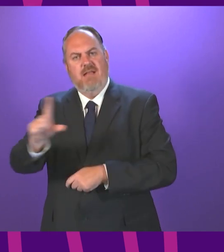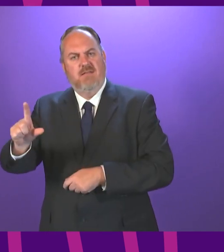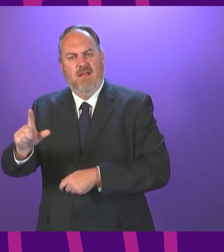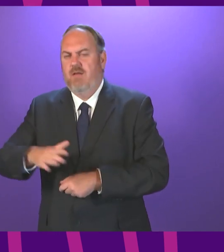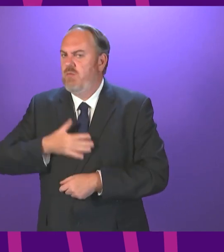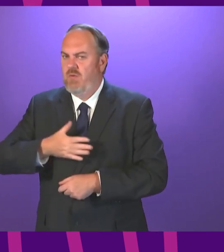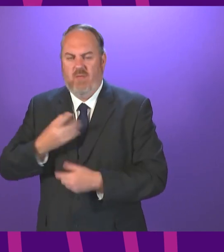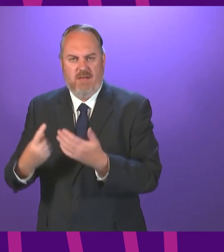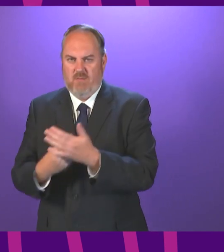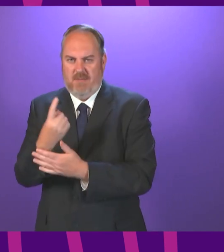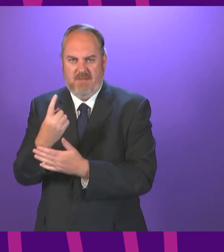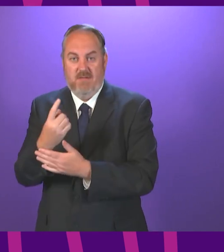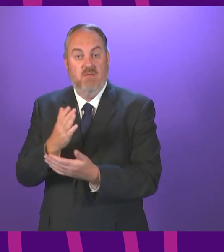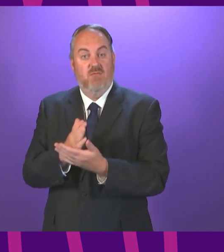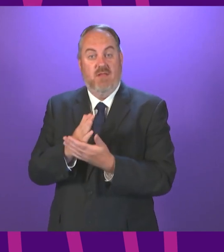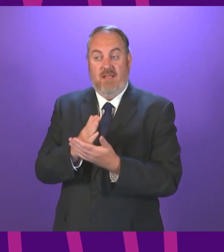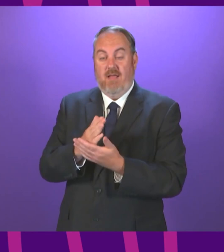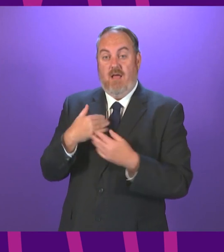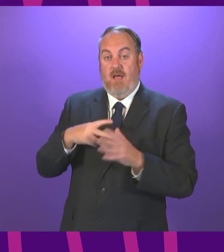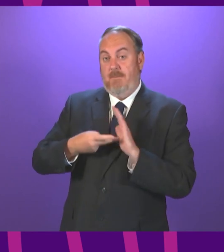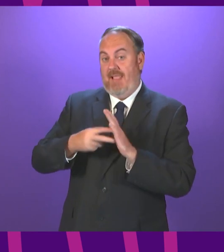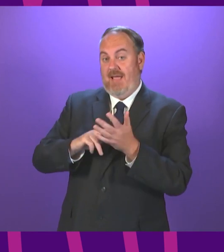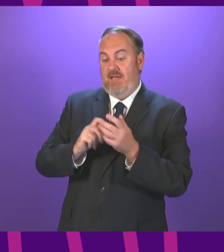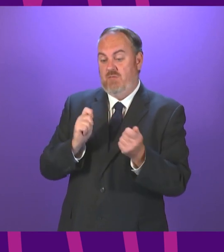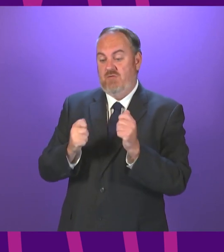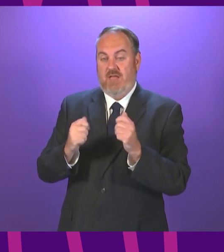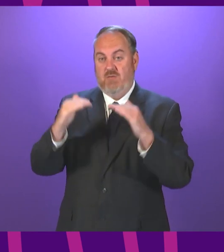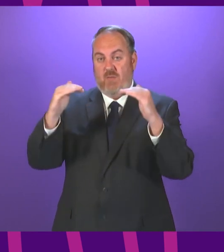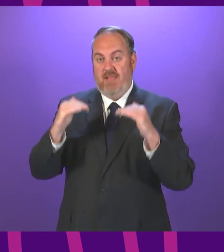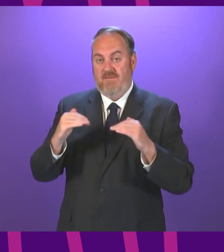I have addressed the move to level 0. We previously indicated that we